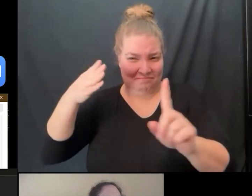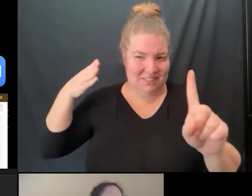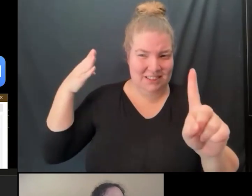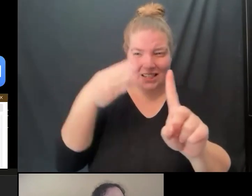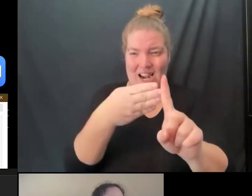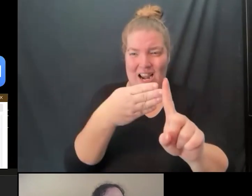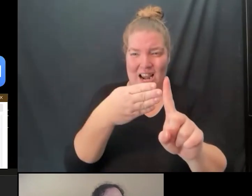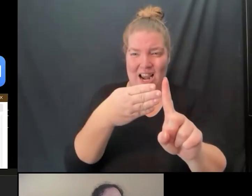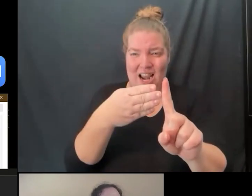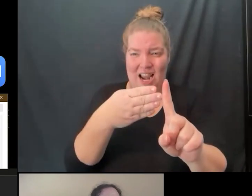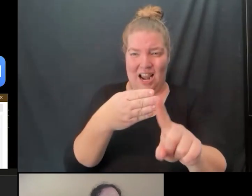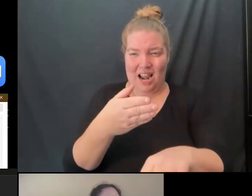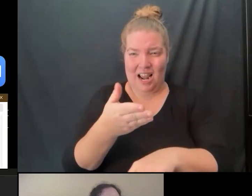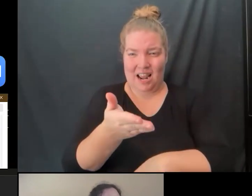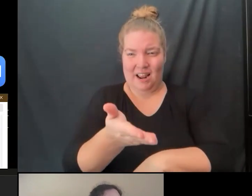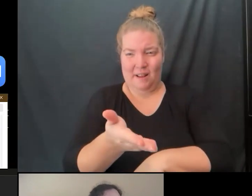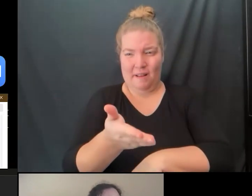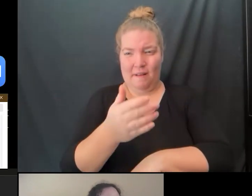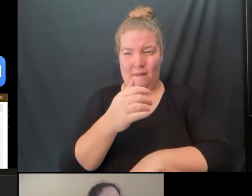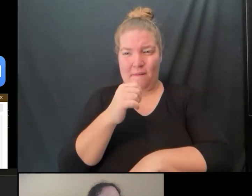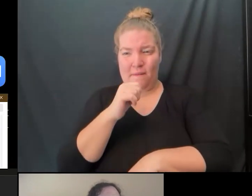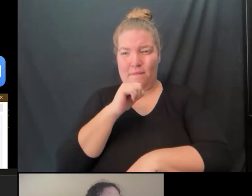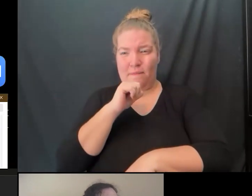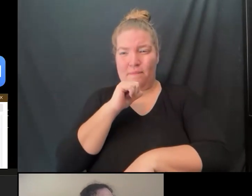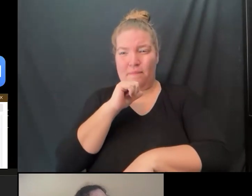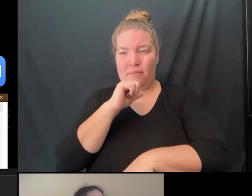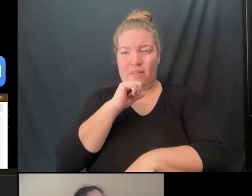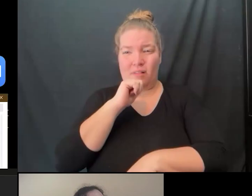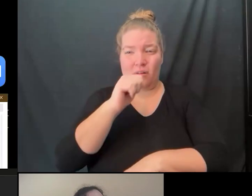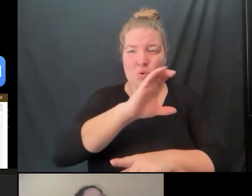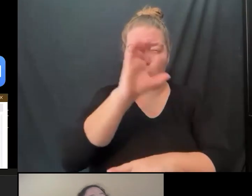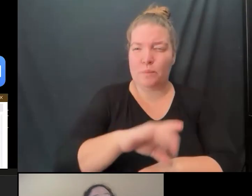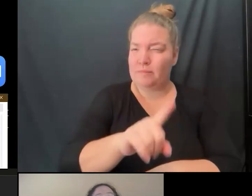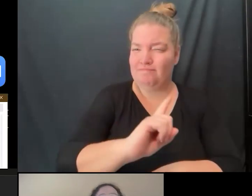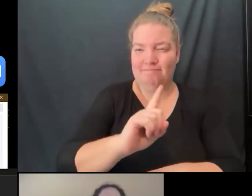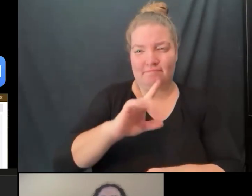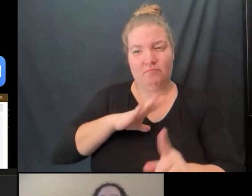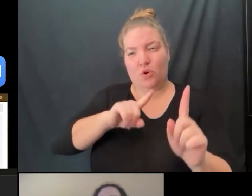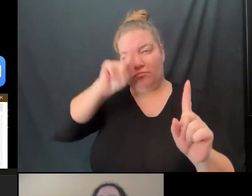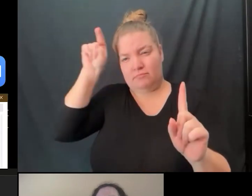We also will have in the recording, which you may be watching already-- we will have French captions